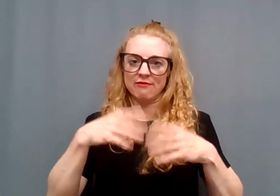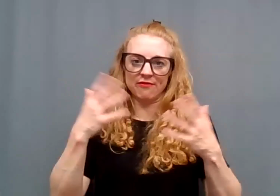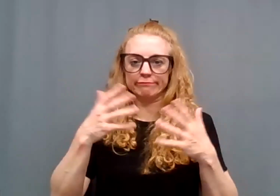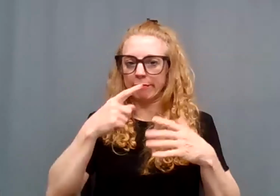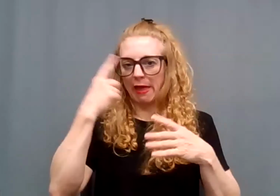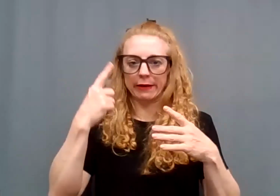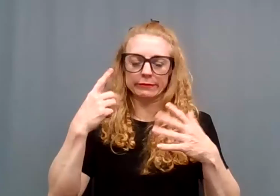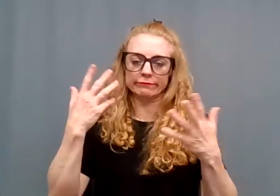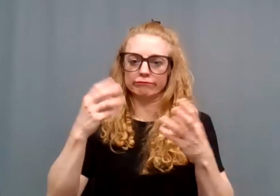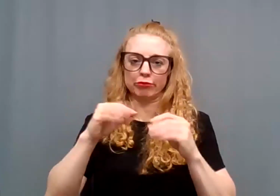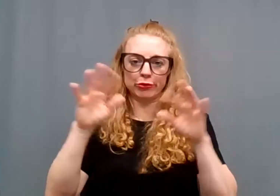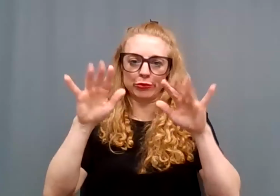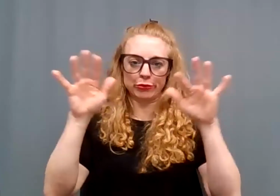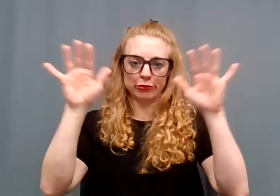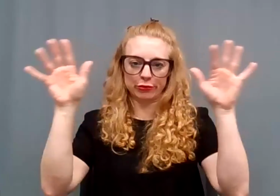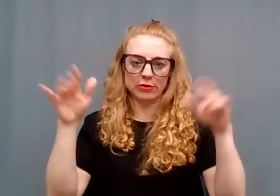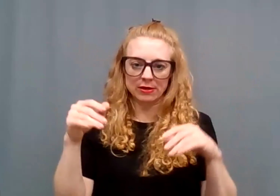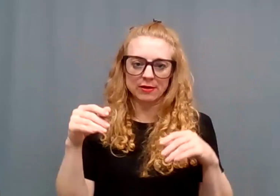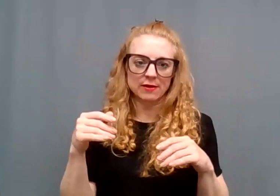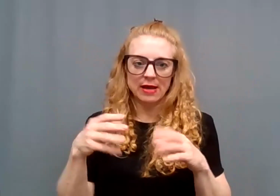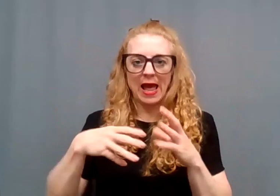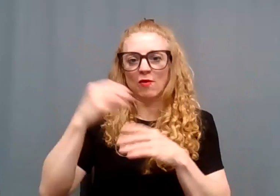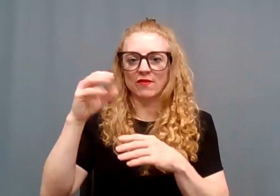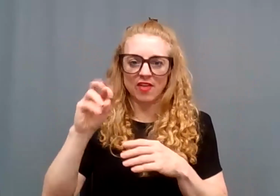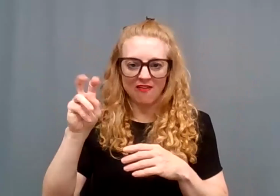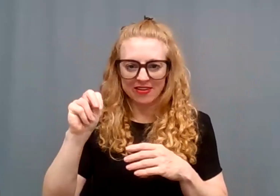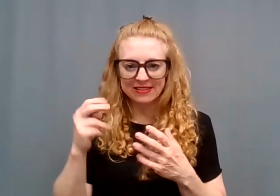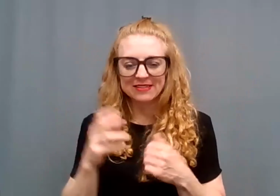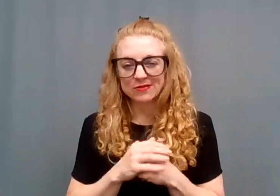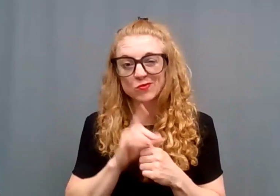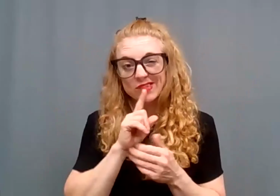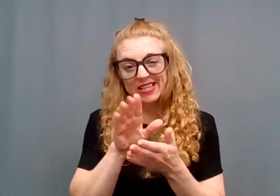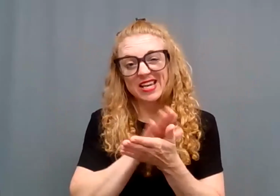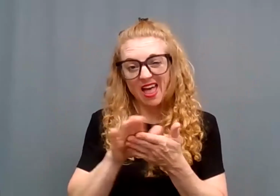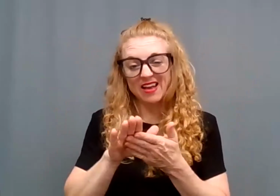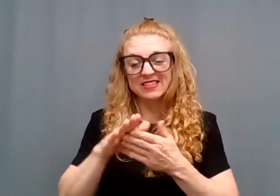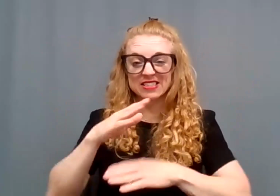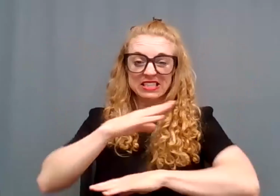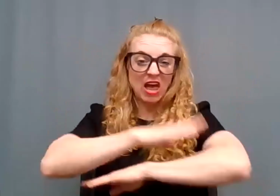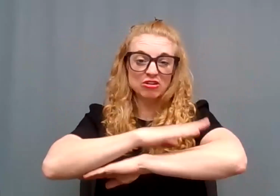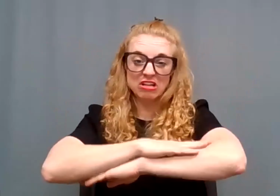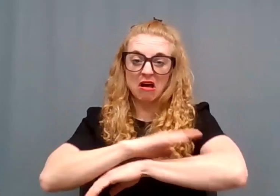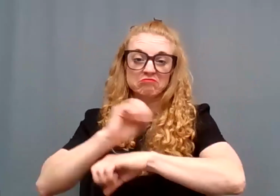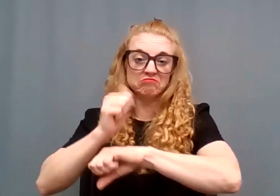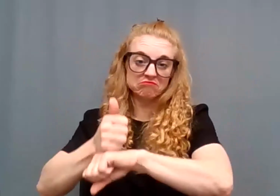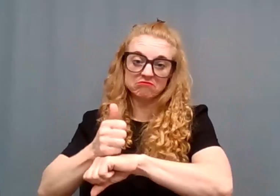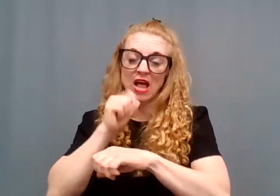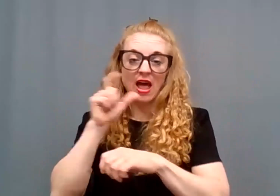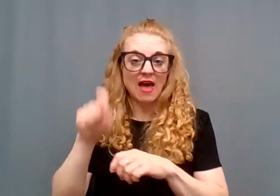billowing out of your oven and it's a nice little countertop device doesn't need to be installed so